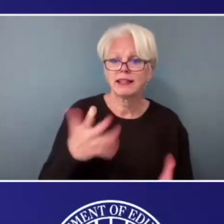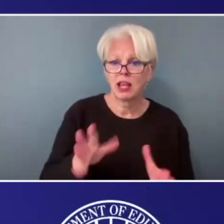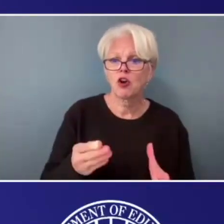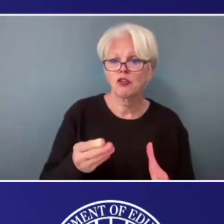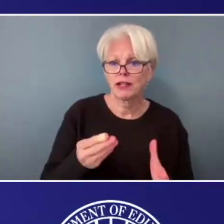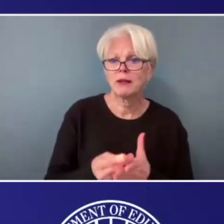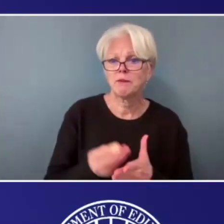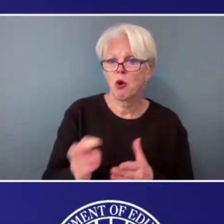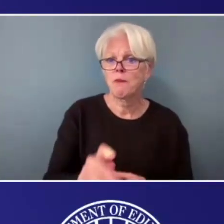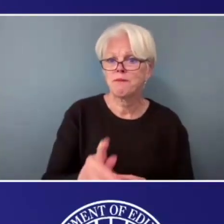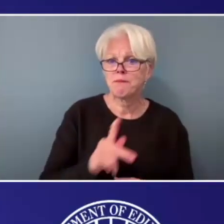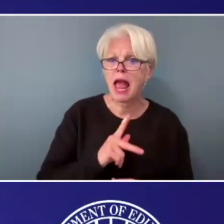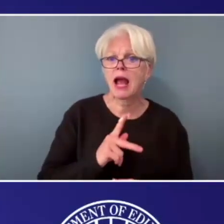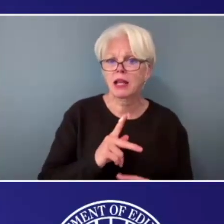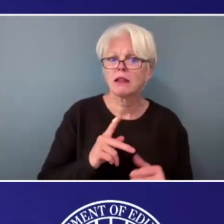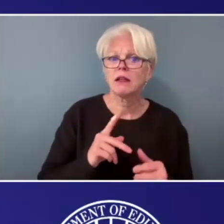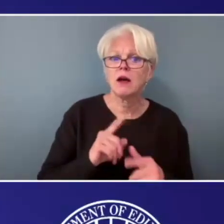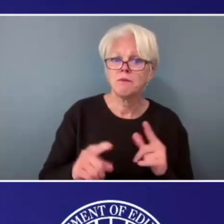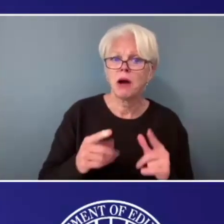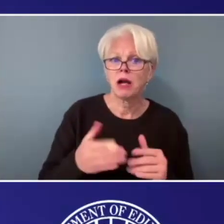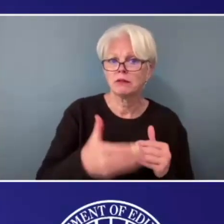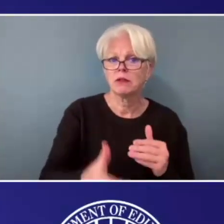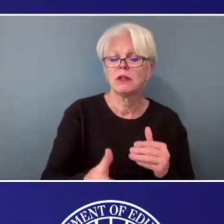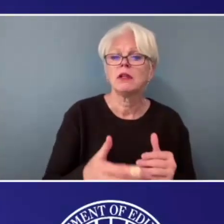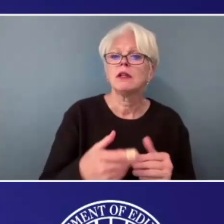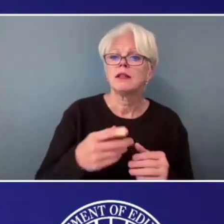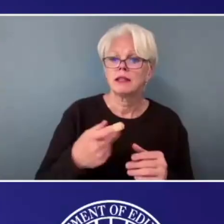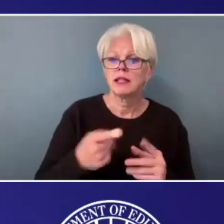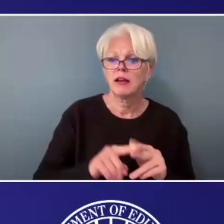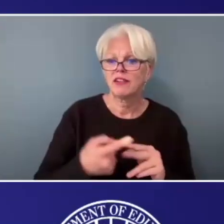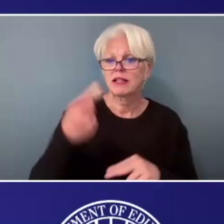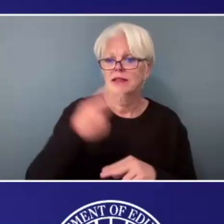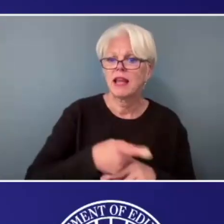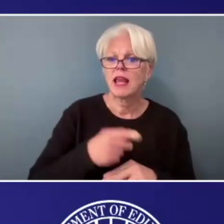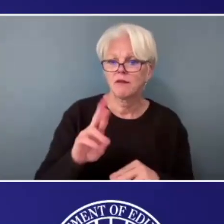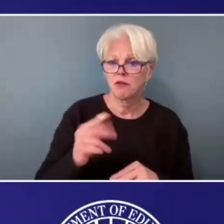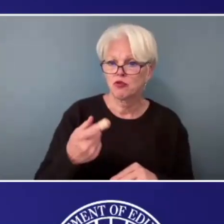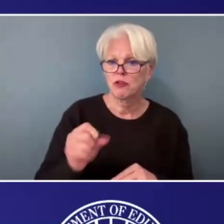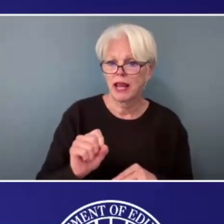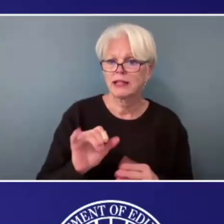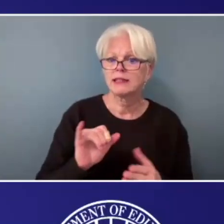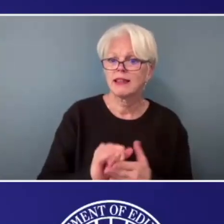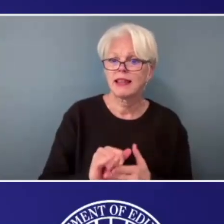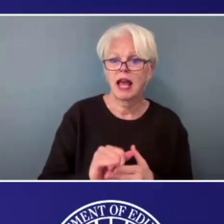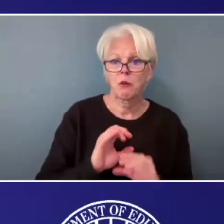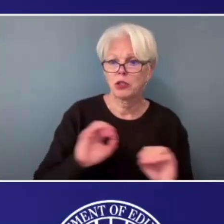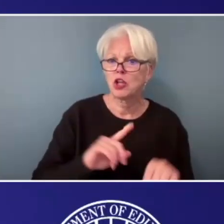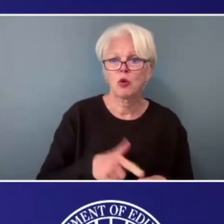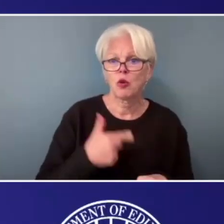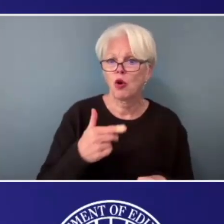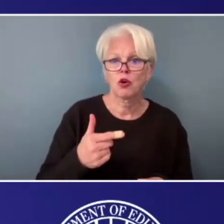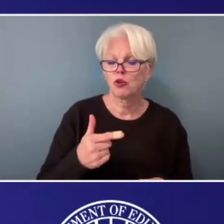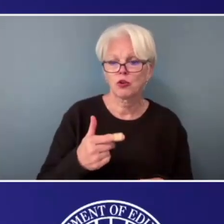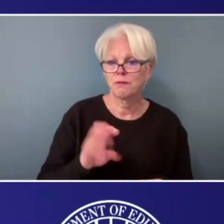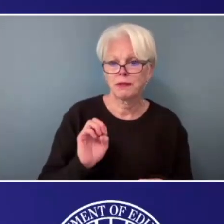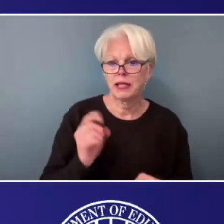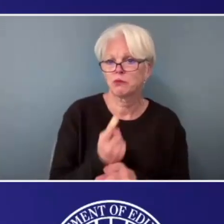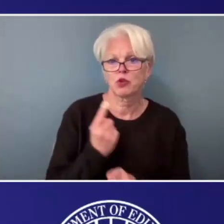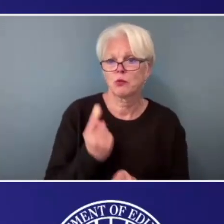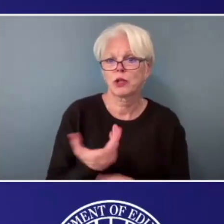But going forward, the effective date of the regulations, that provision would no longer cease to be appropriate or in effect